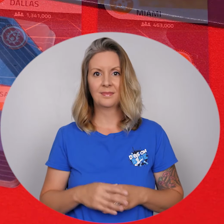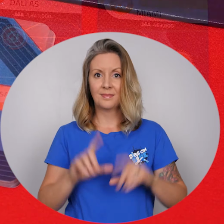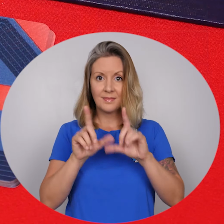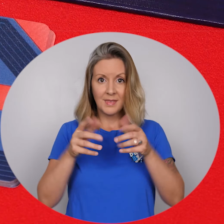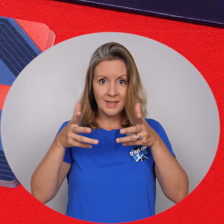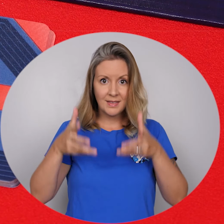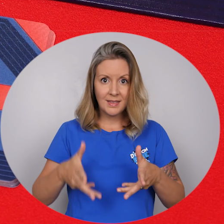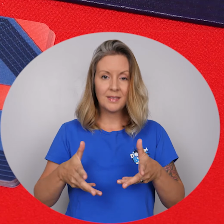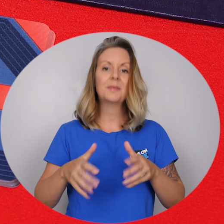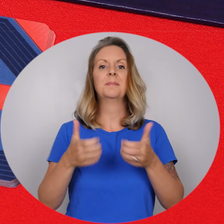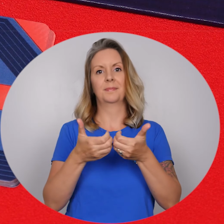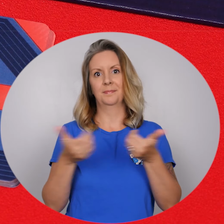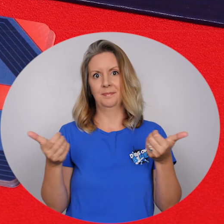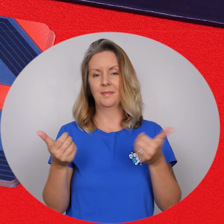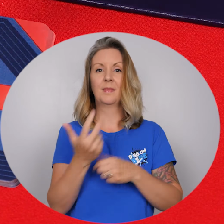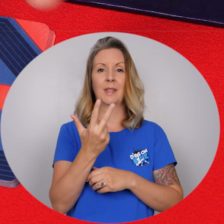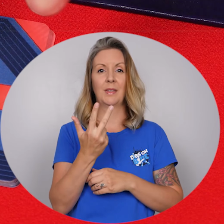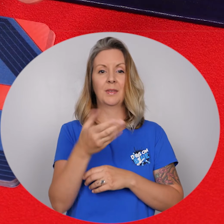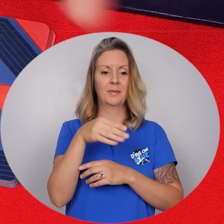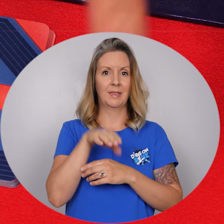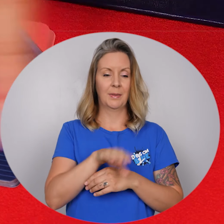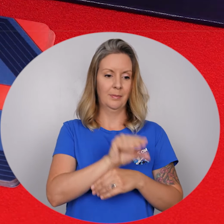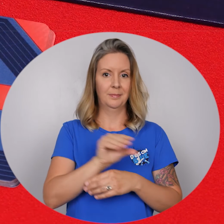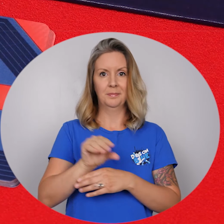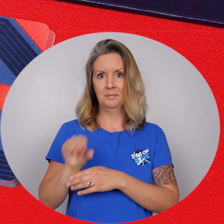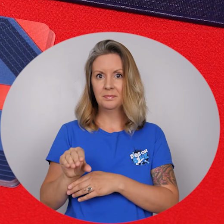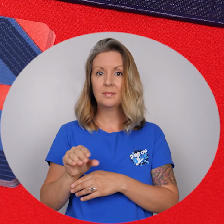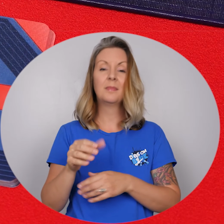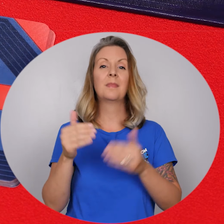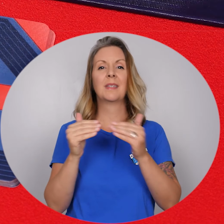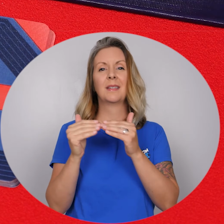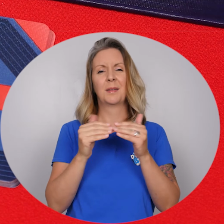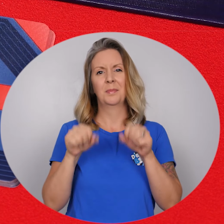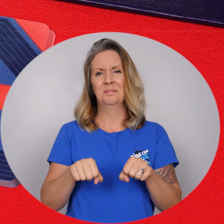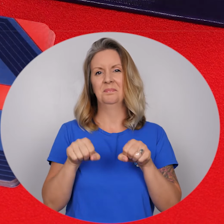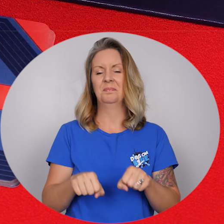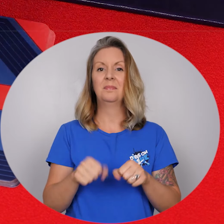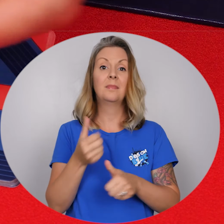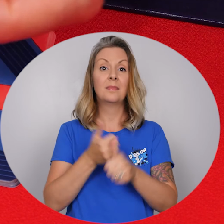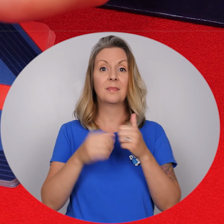Now deal the remaining cards into 3 face-down piles as evenly as possible and then shuffle